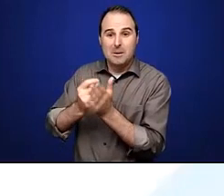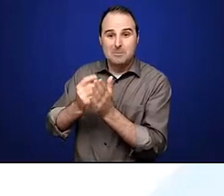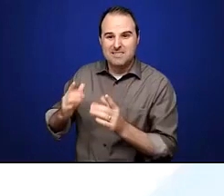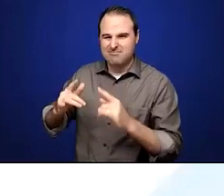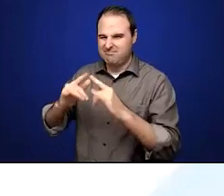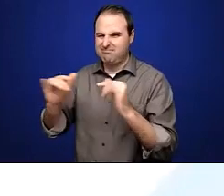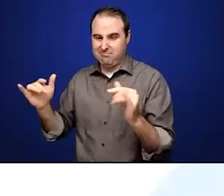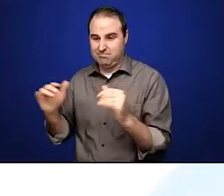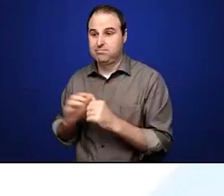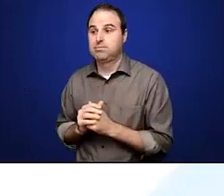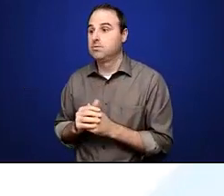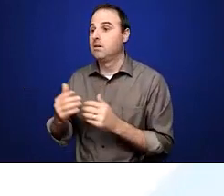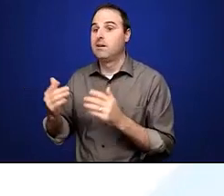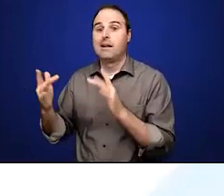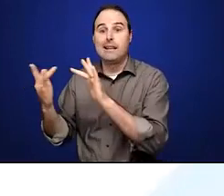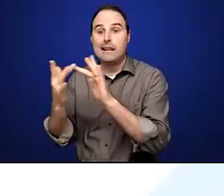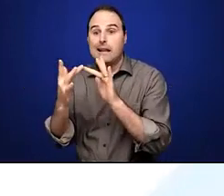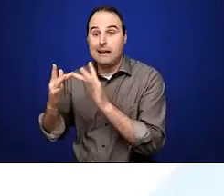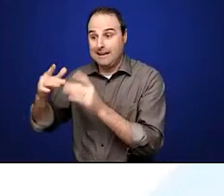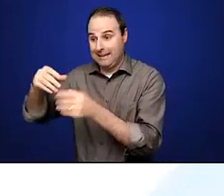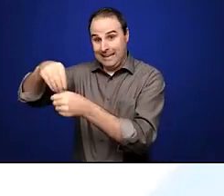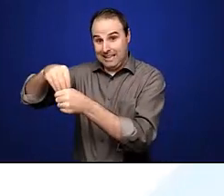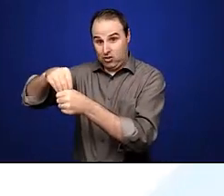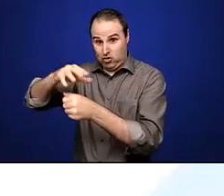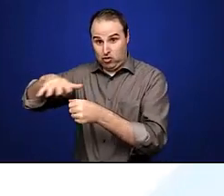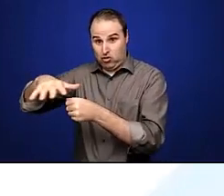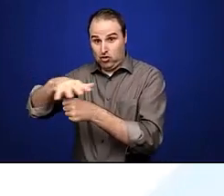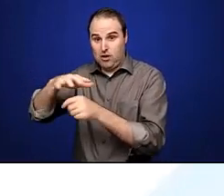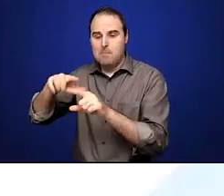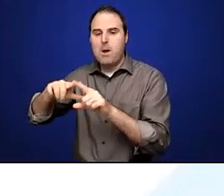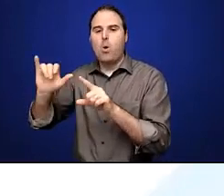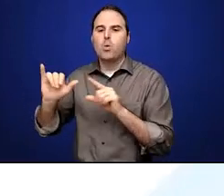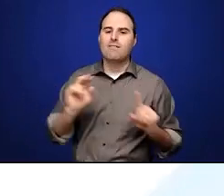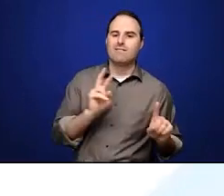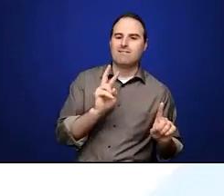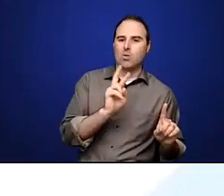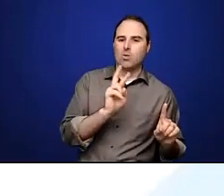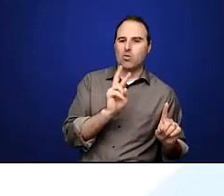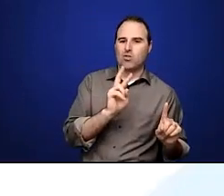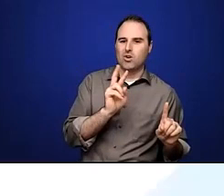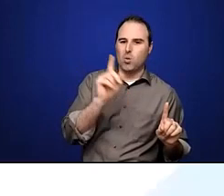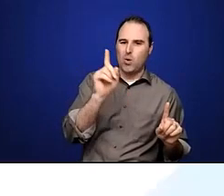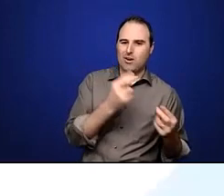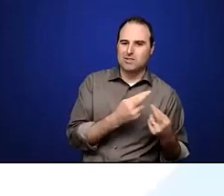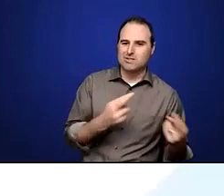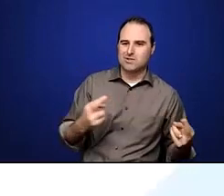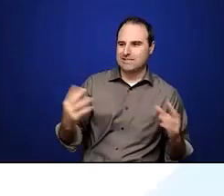and to link it with where those resources are located within Vancouver, we wanted to provide education